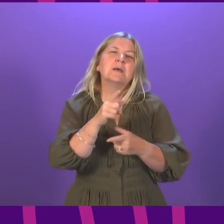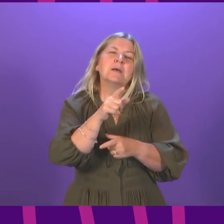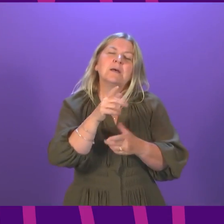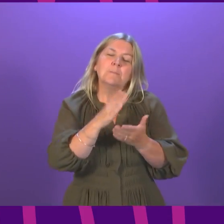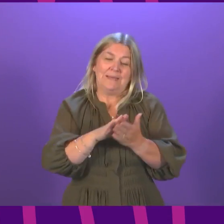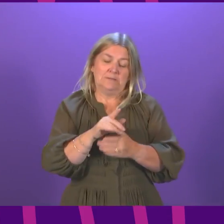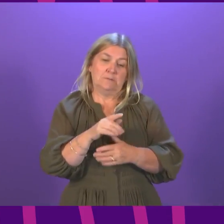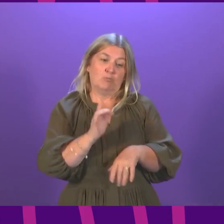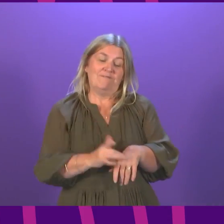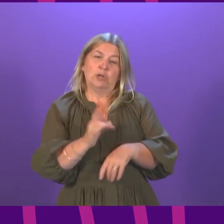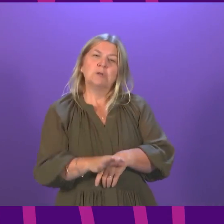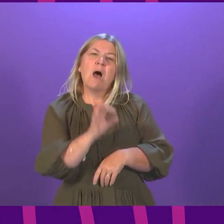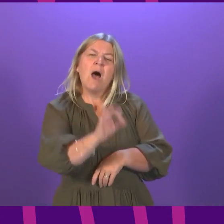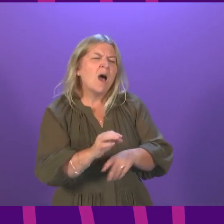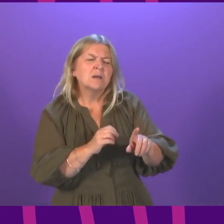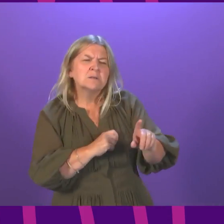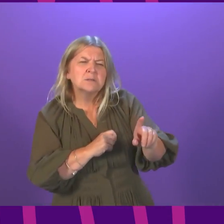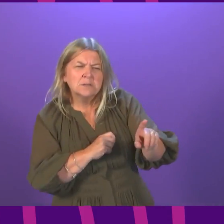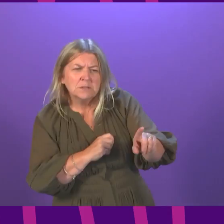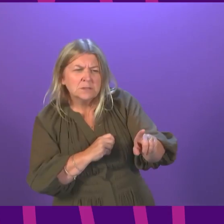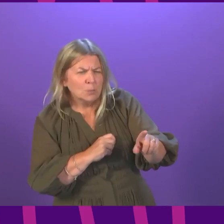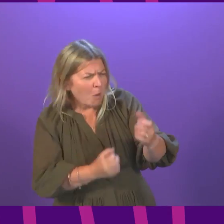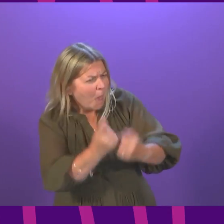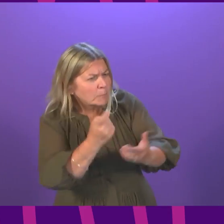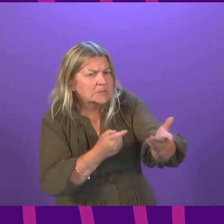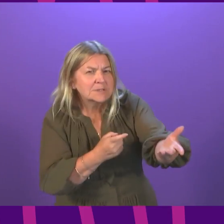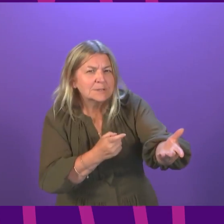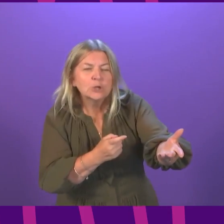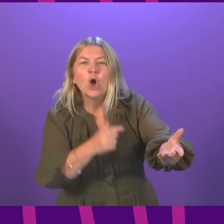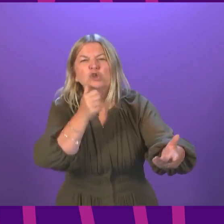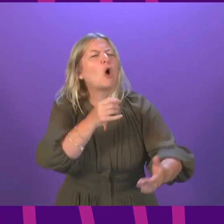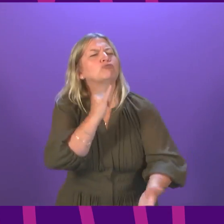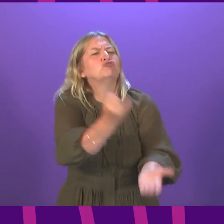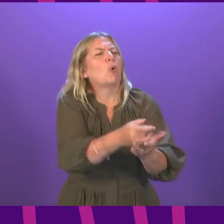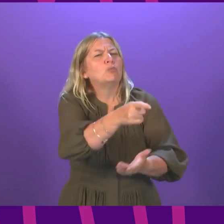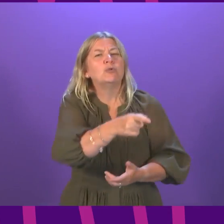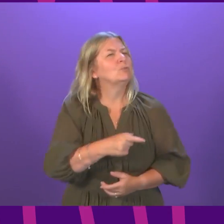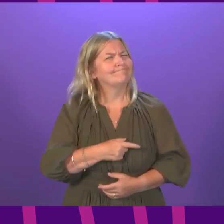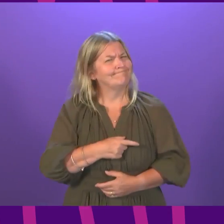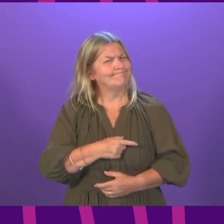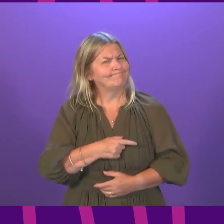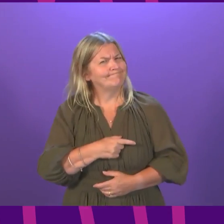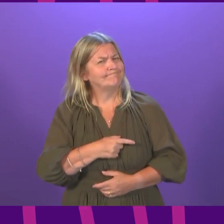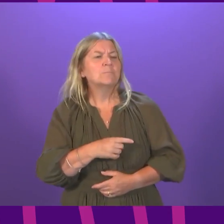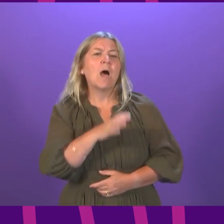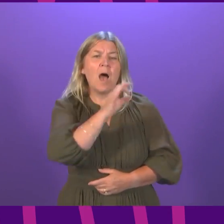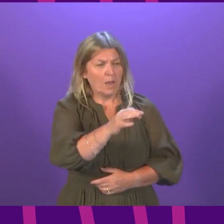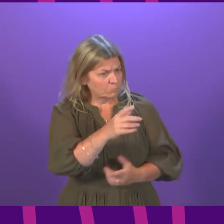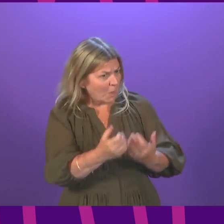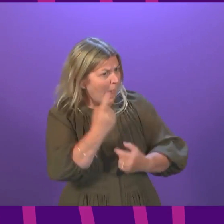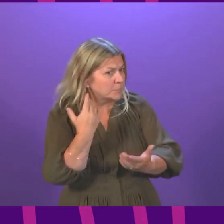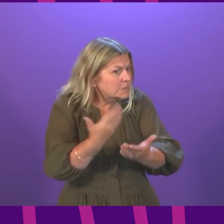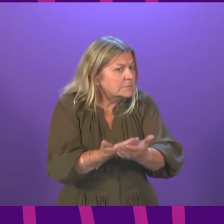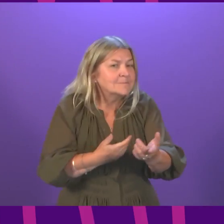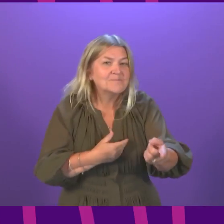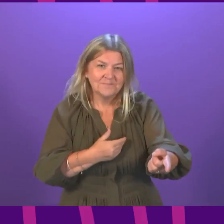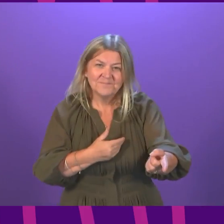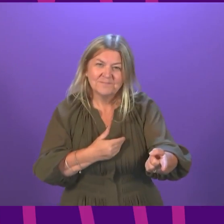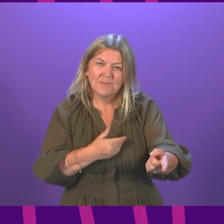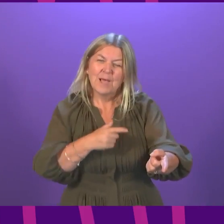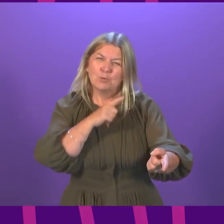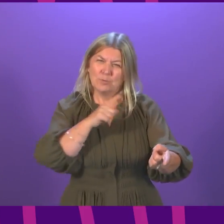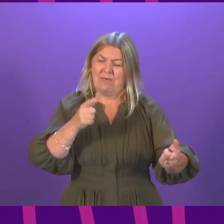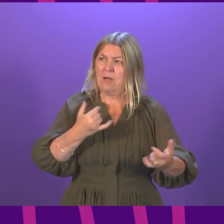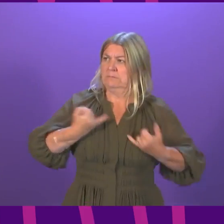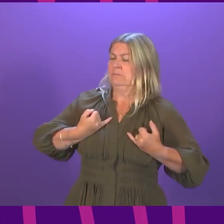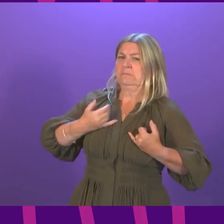that is important work in tackling stigma, because we know that stigma is a barrier to